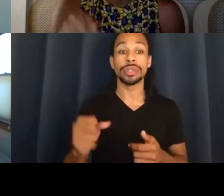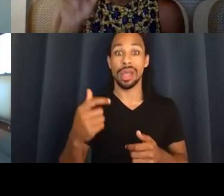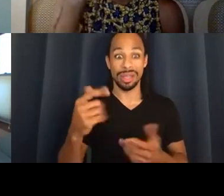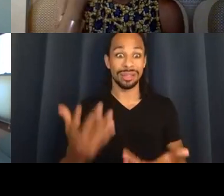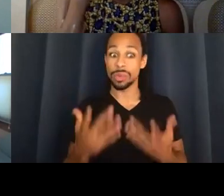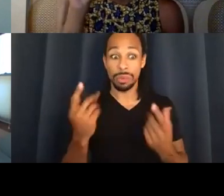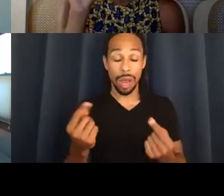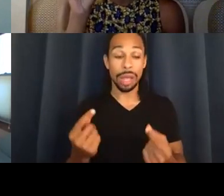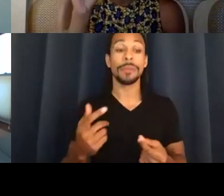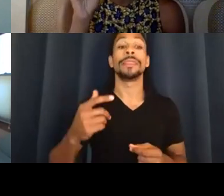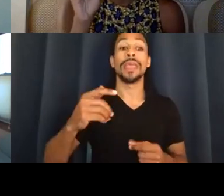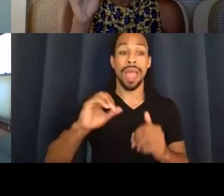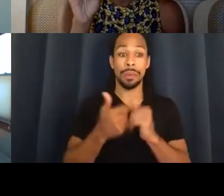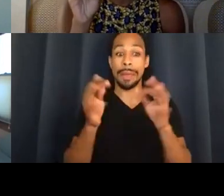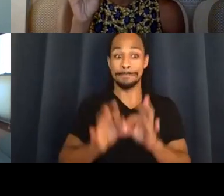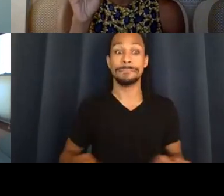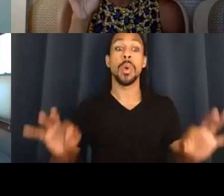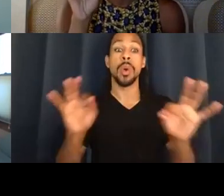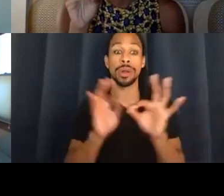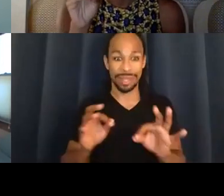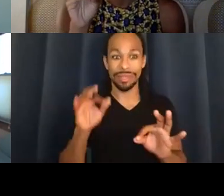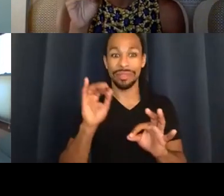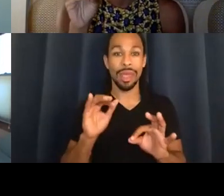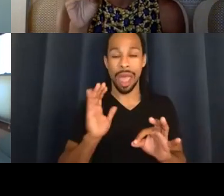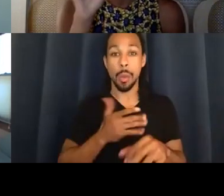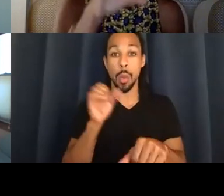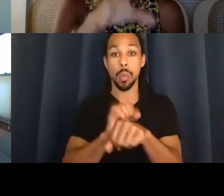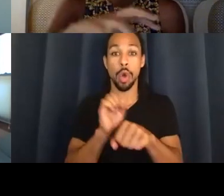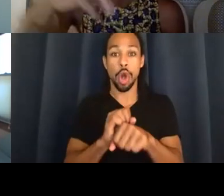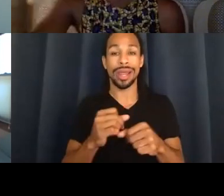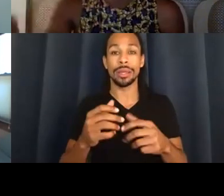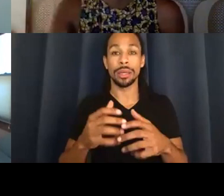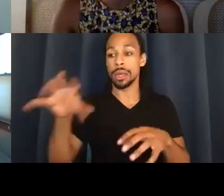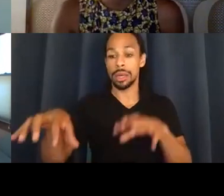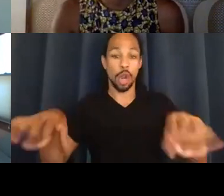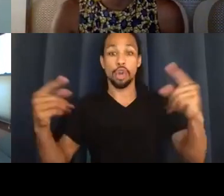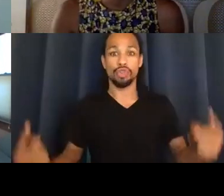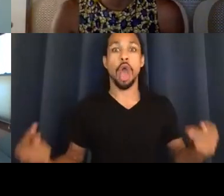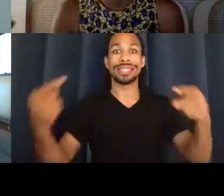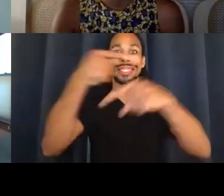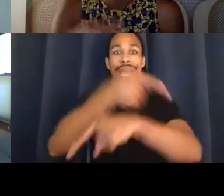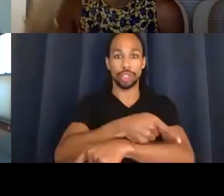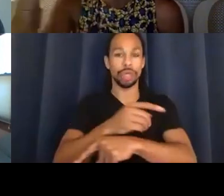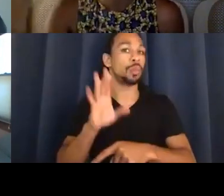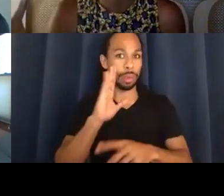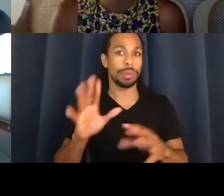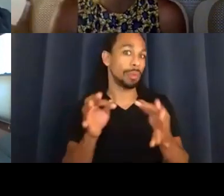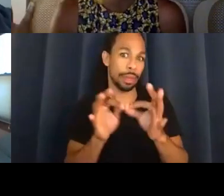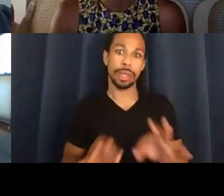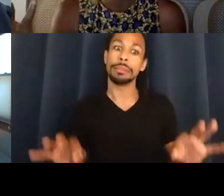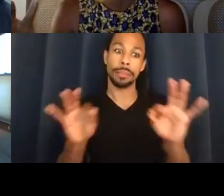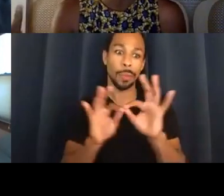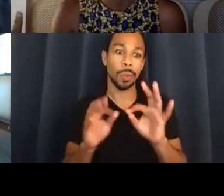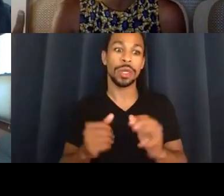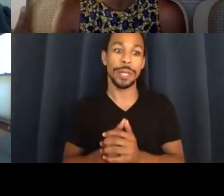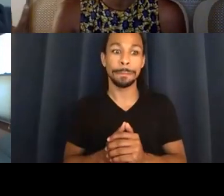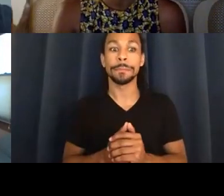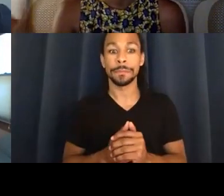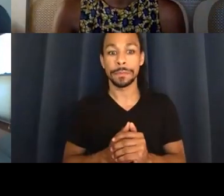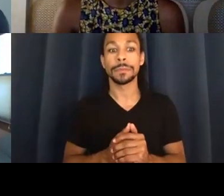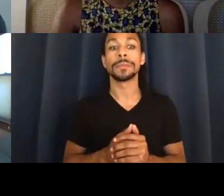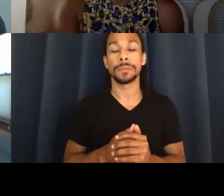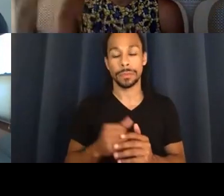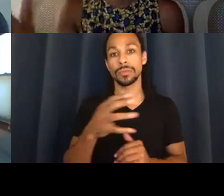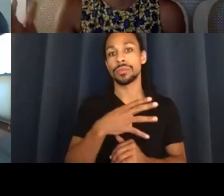Several years ago, we dove into a work ended up calling a trilogy because I realized it was not something I could do in one project, but I was looking at